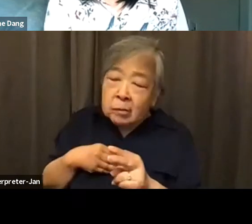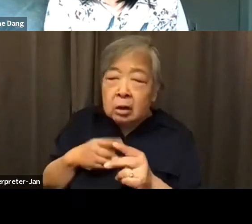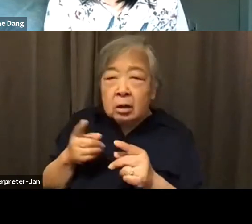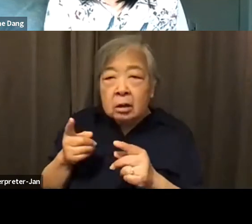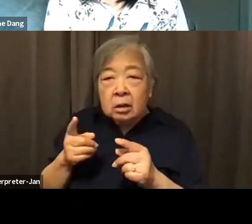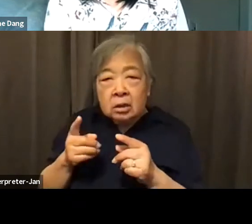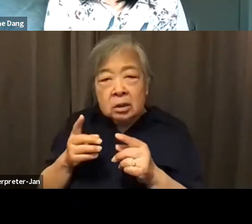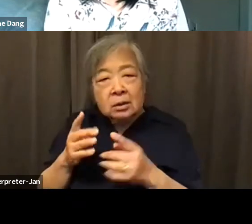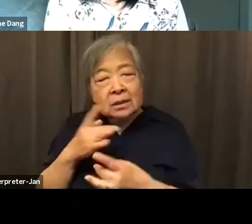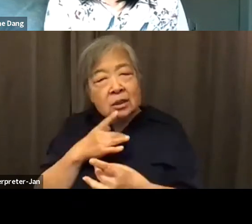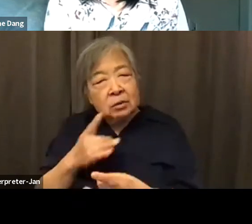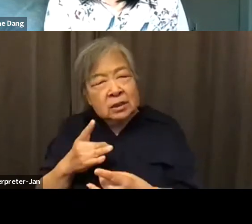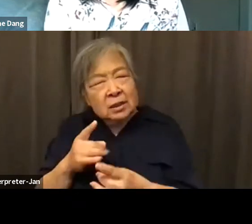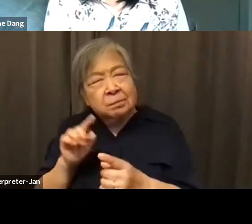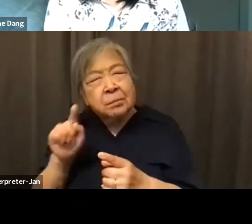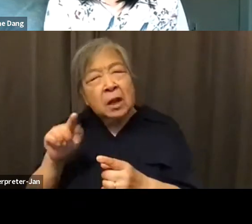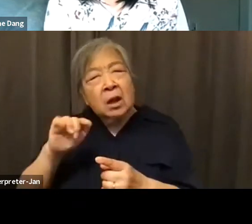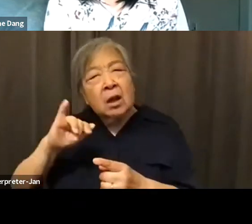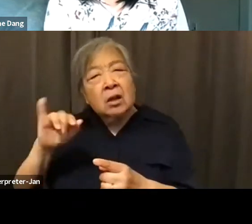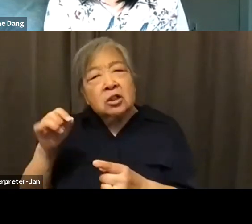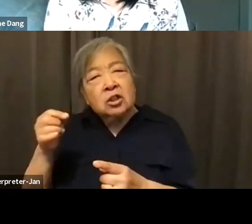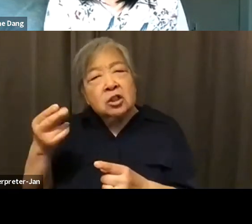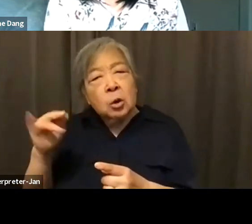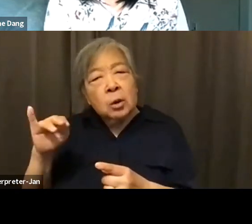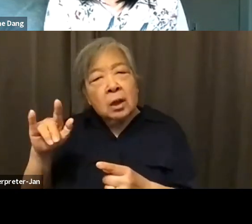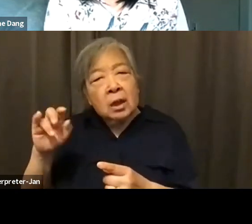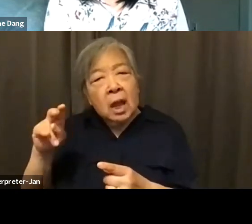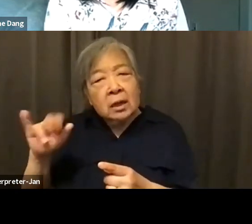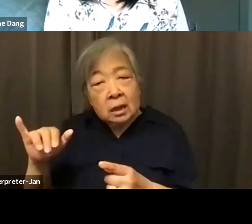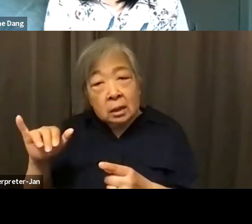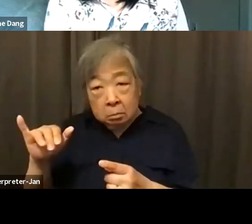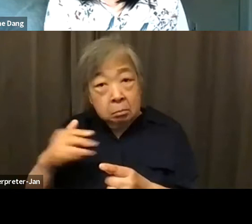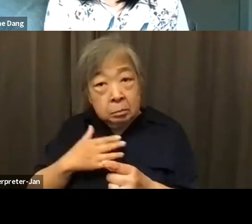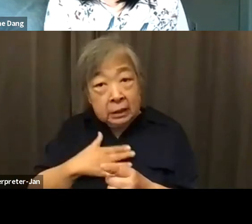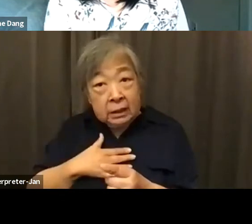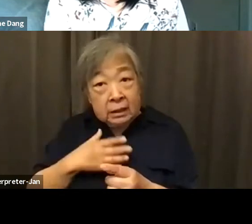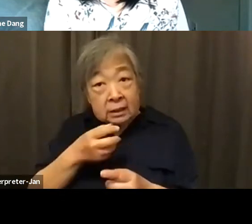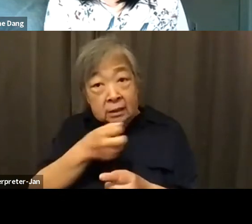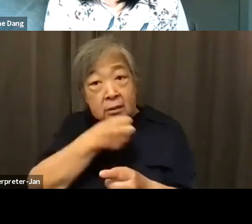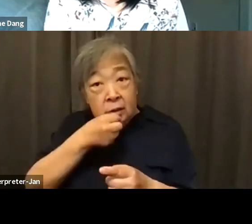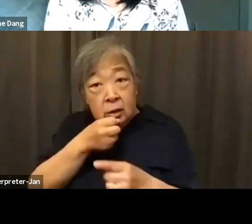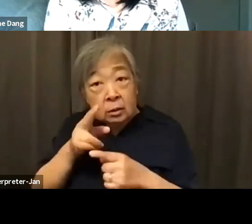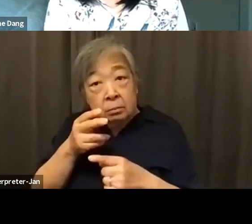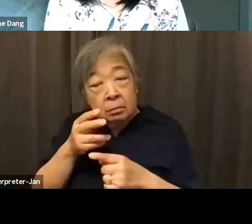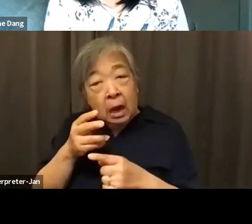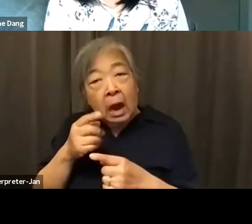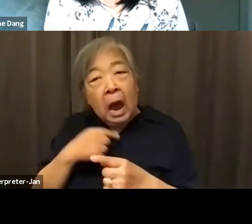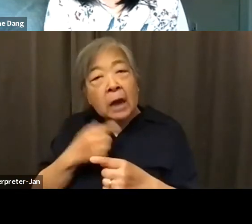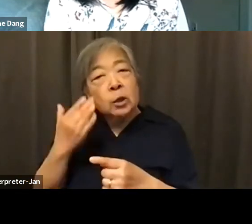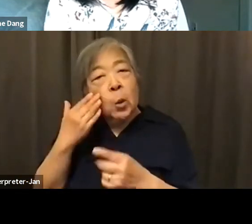Johileny, I want to have you take the mic, because I know you had some questions, as